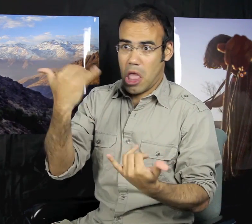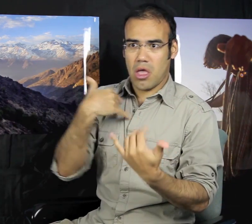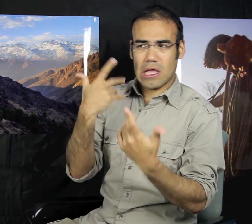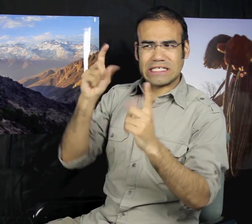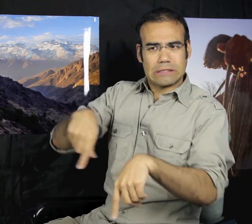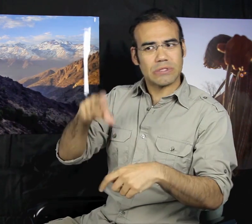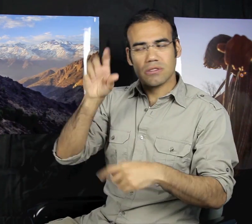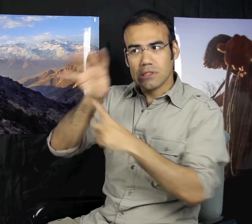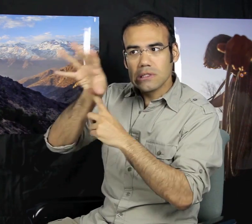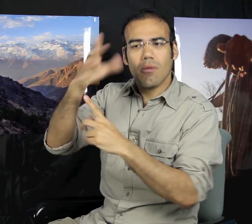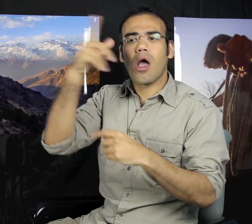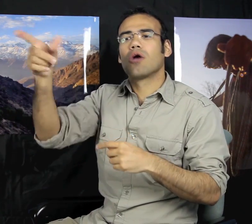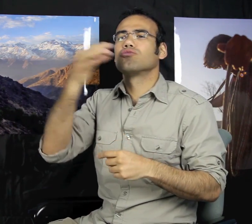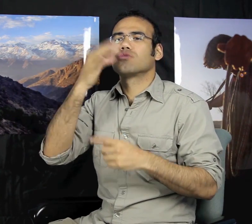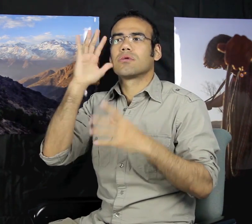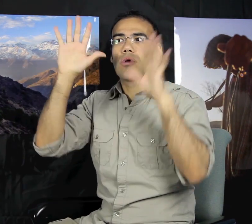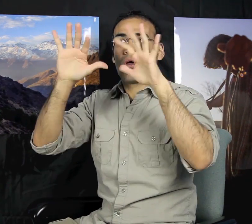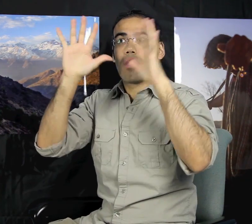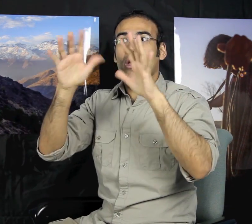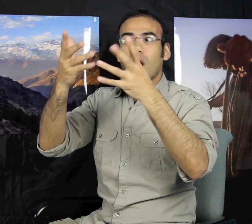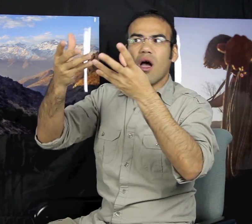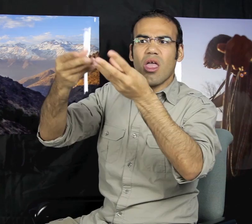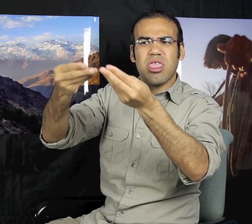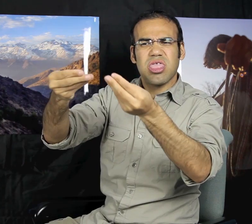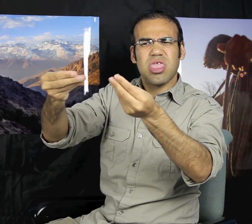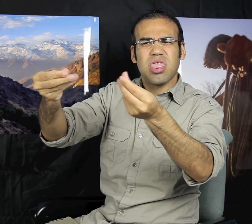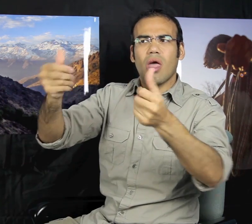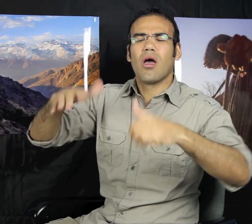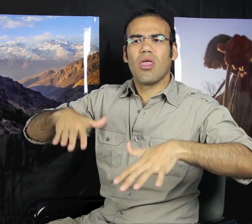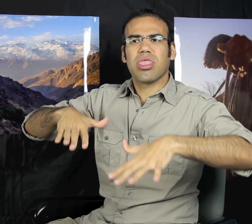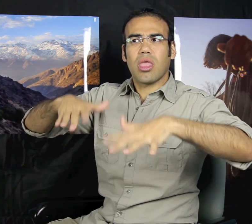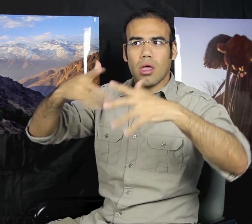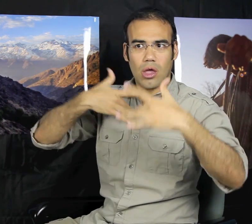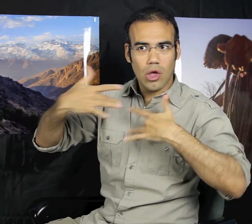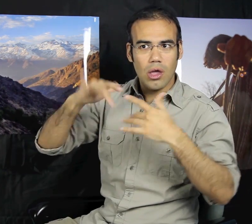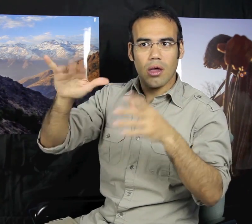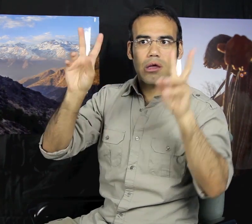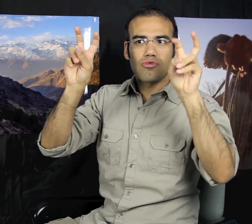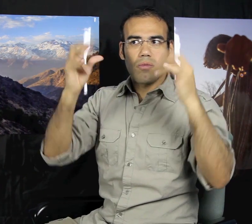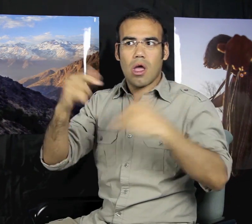I went there and took advantage of the scenery because I knew the rain would come and melt all the snow so it would be flooded.